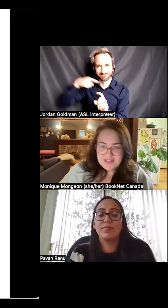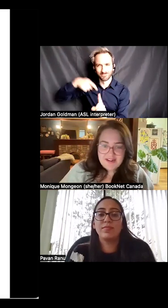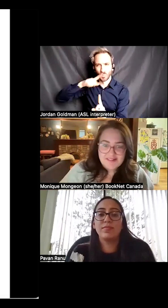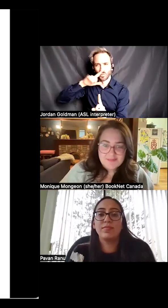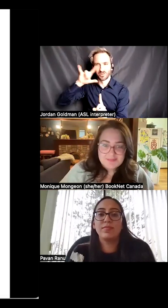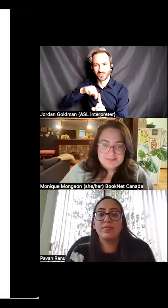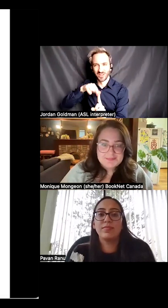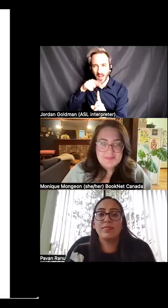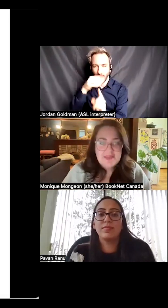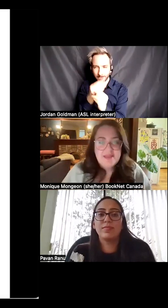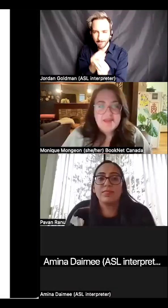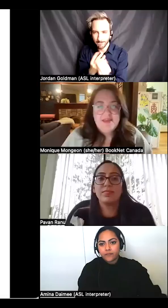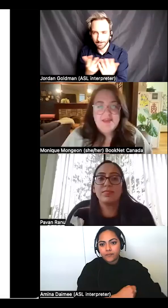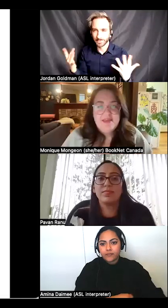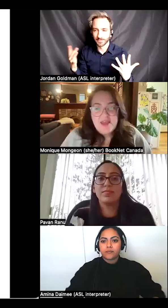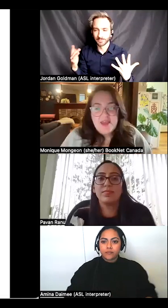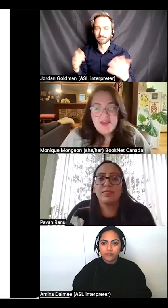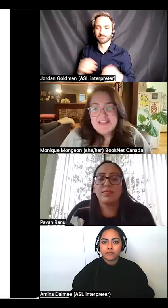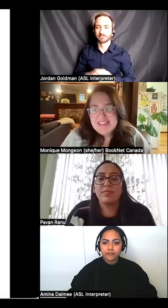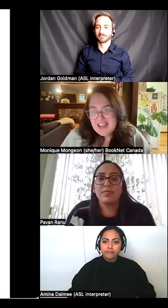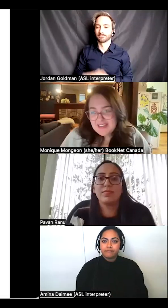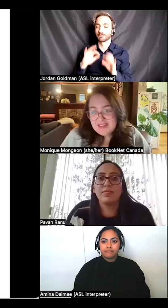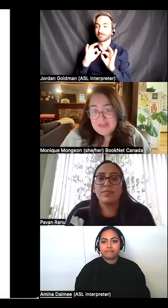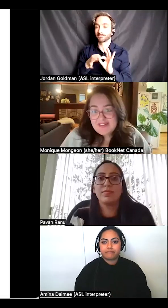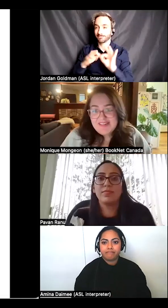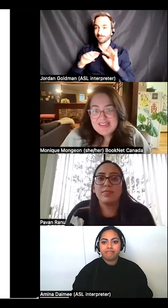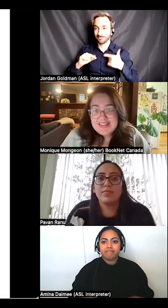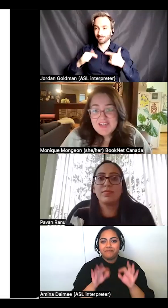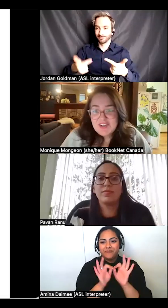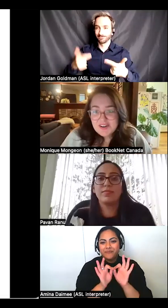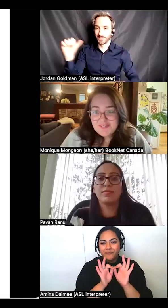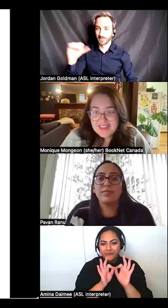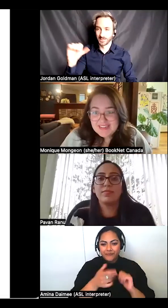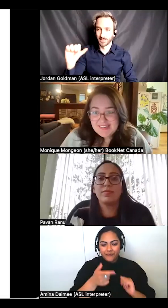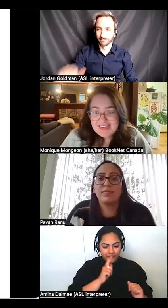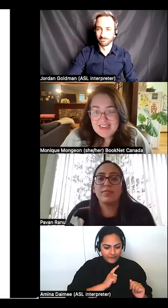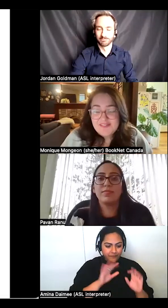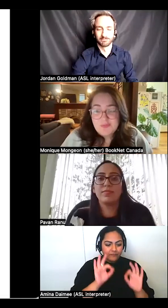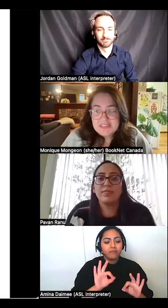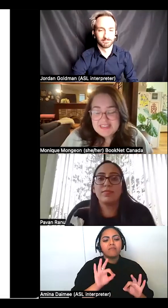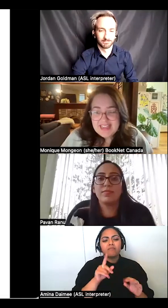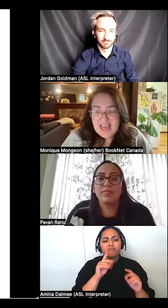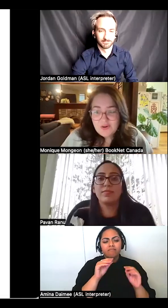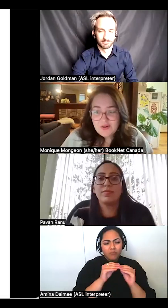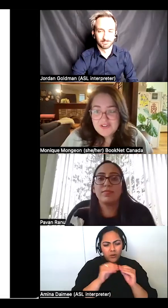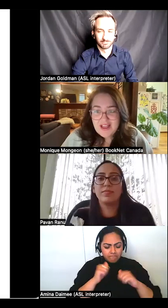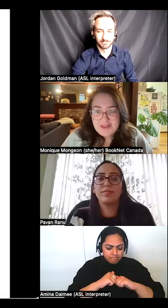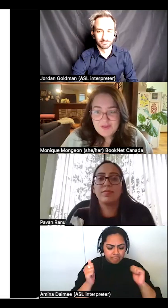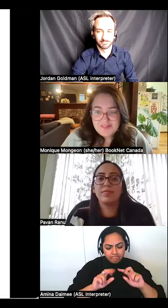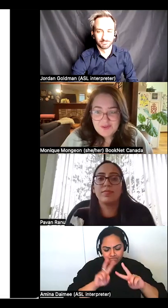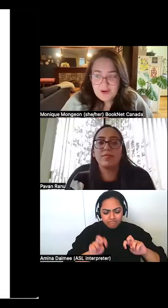subjects. When we dive in, we can see that dark fantasy is really the category driving most of